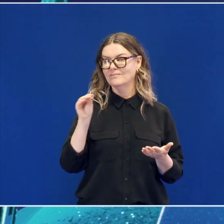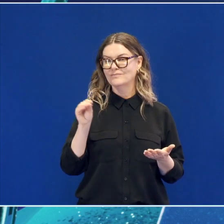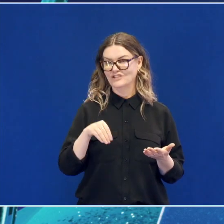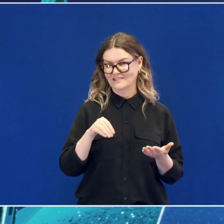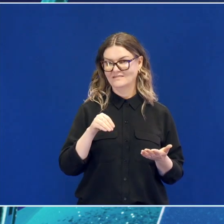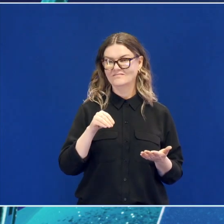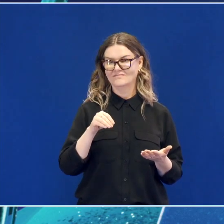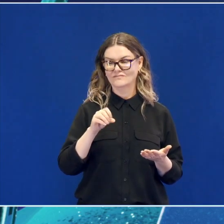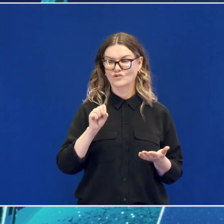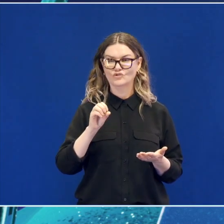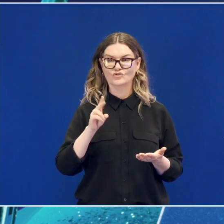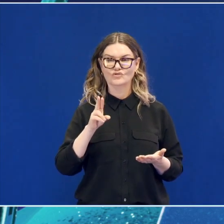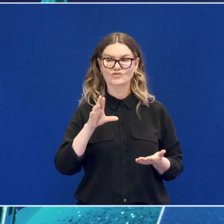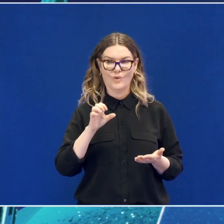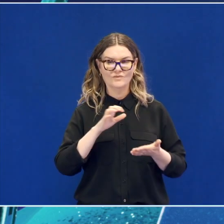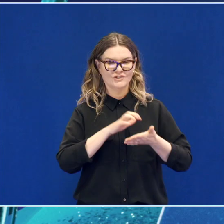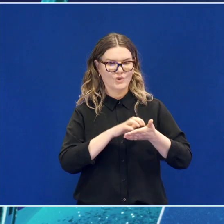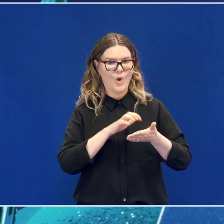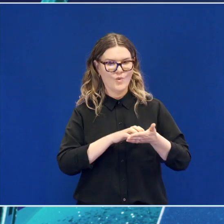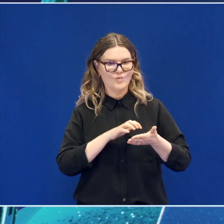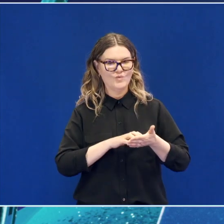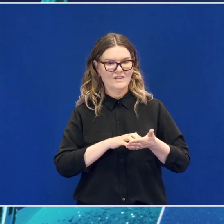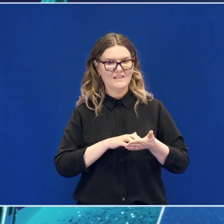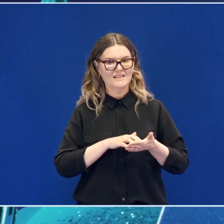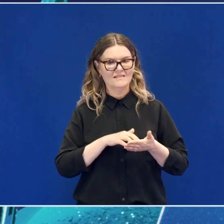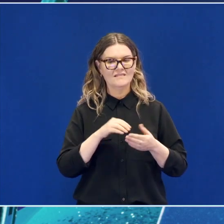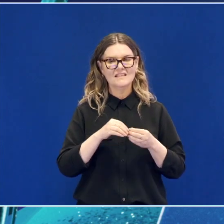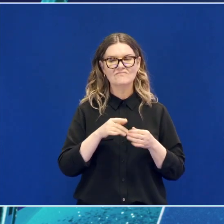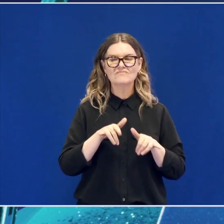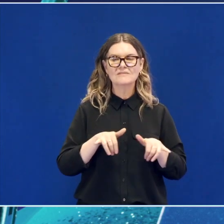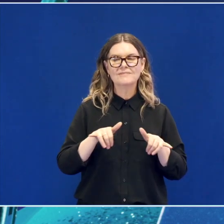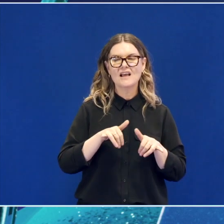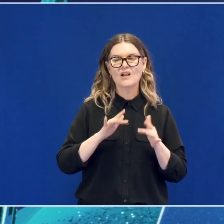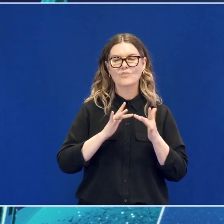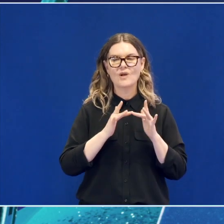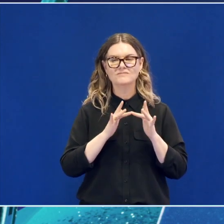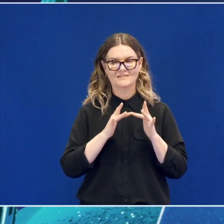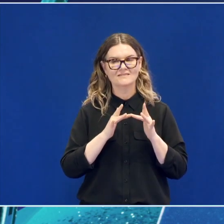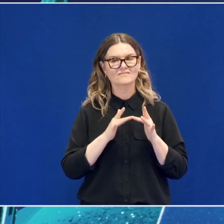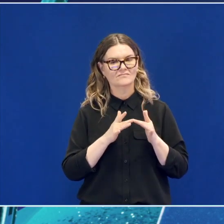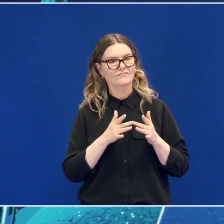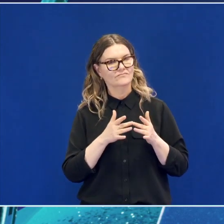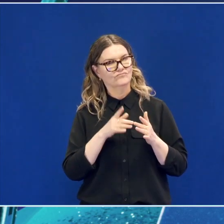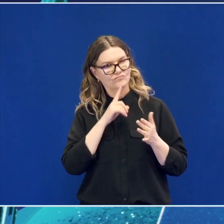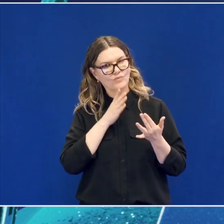or typical application is open-source code. If you take all the source code and put it in one big file,